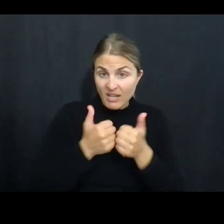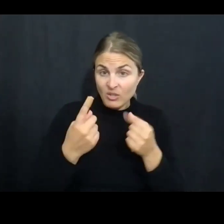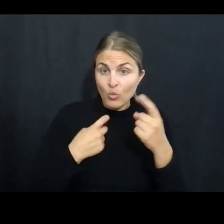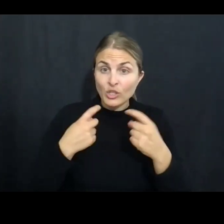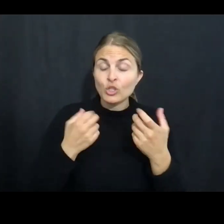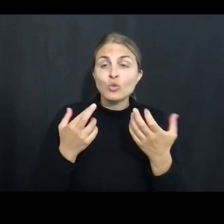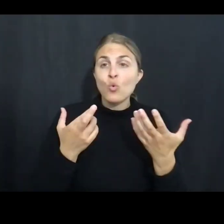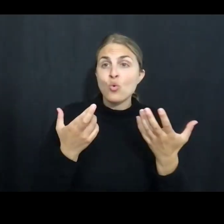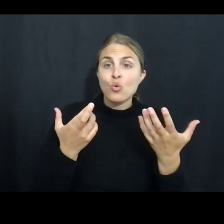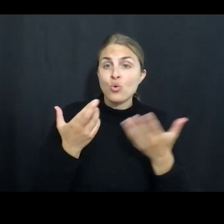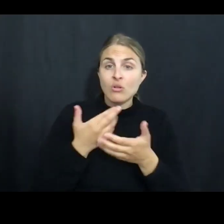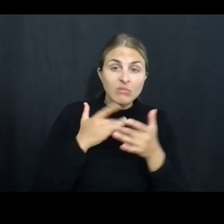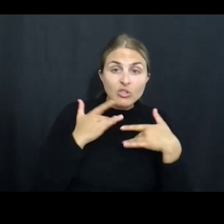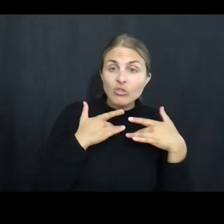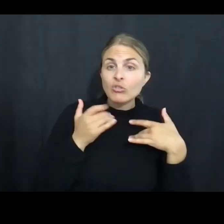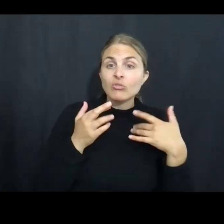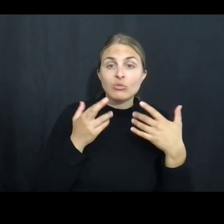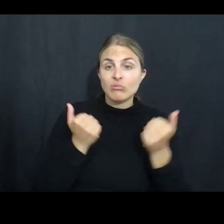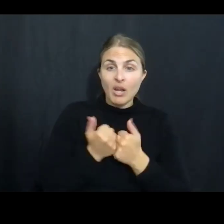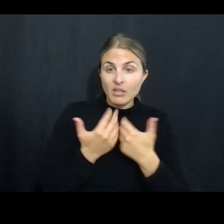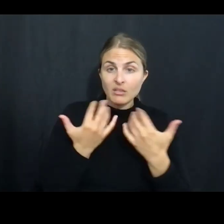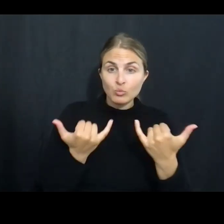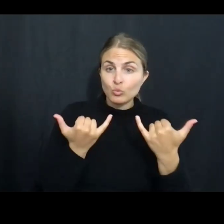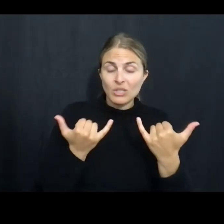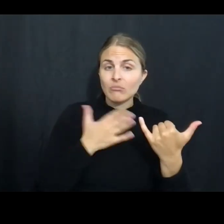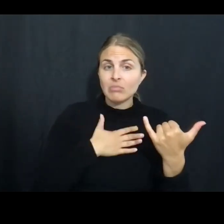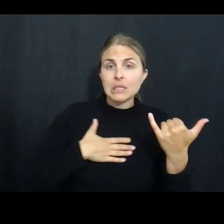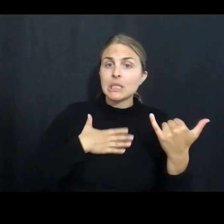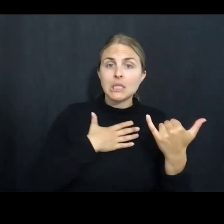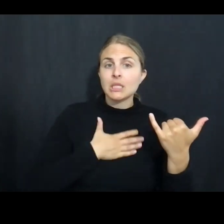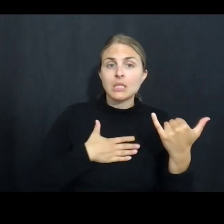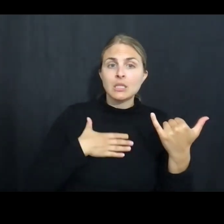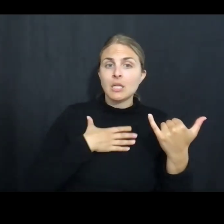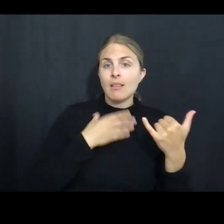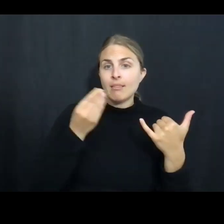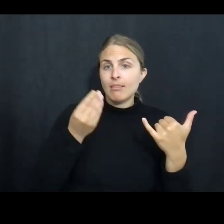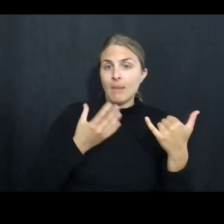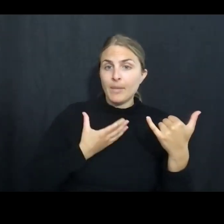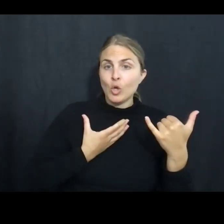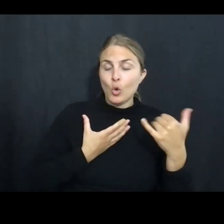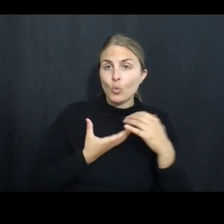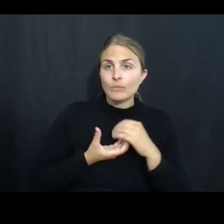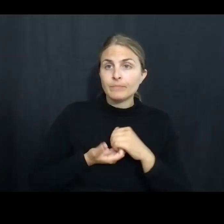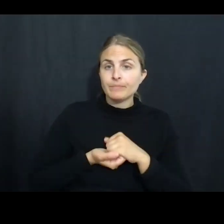»BLAISE BRYANT: We have 18